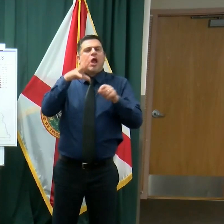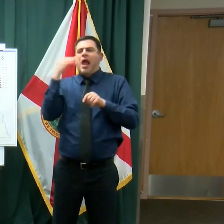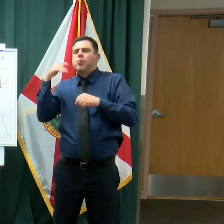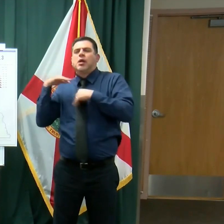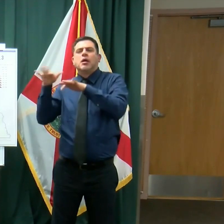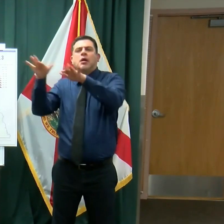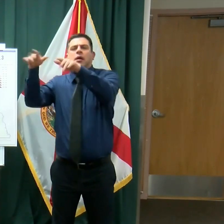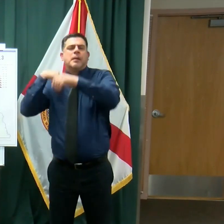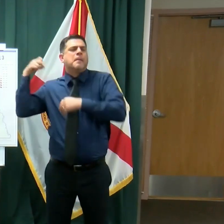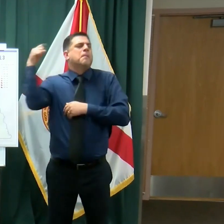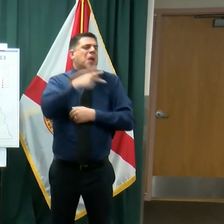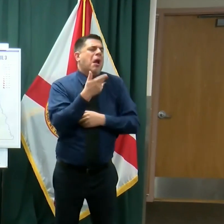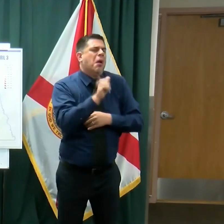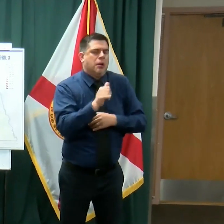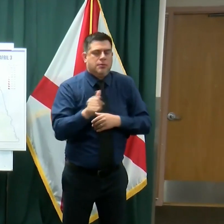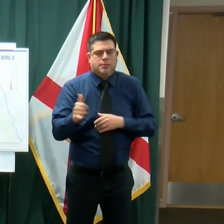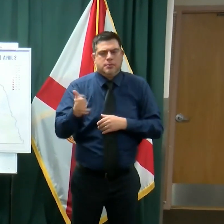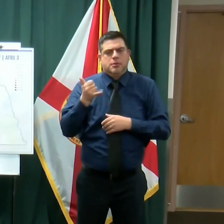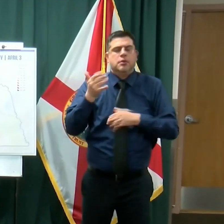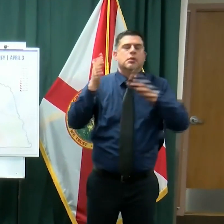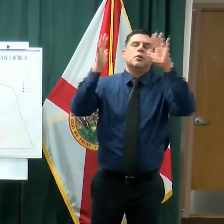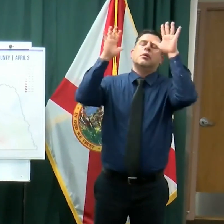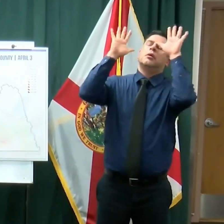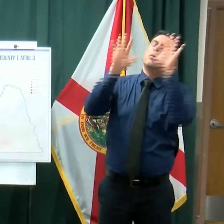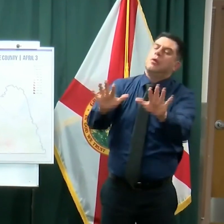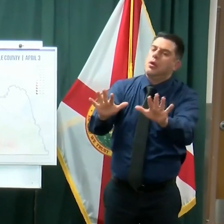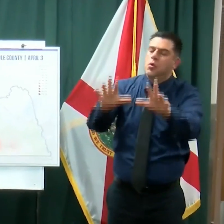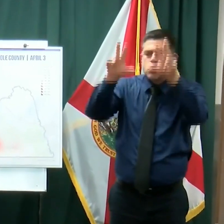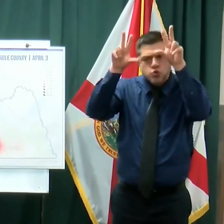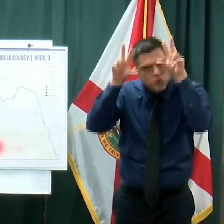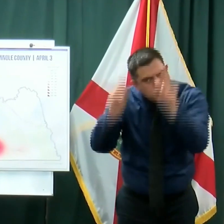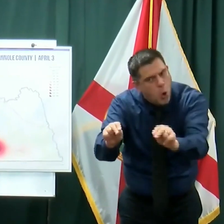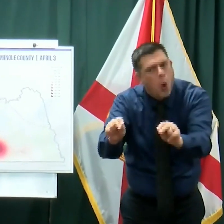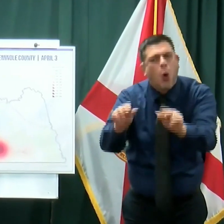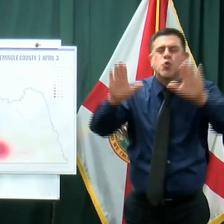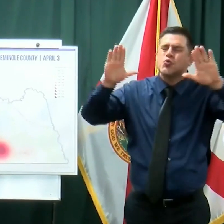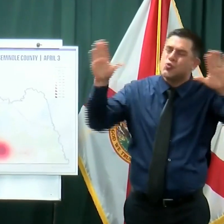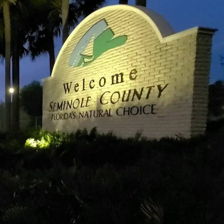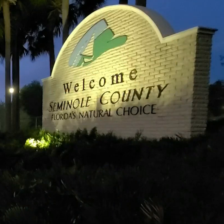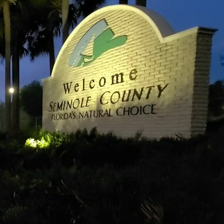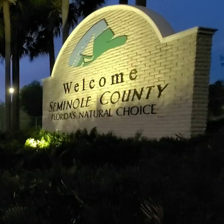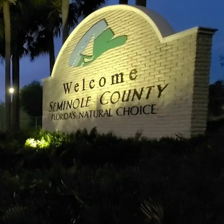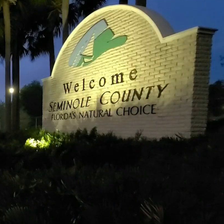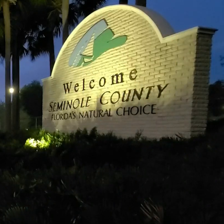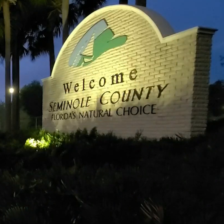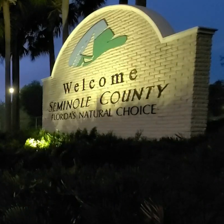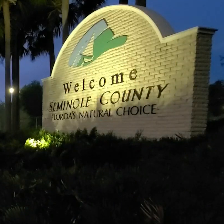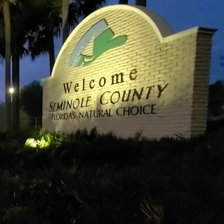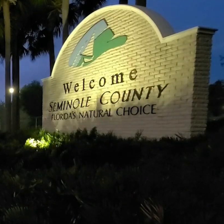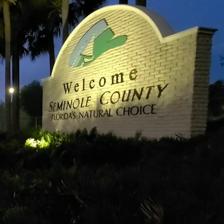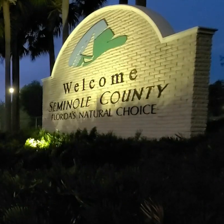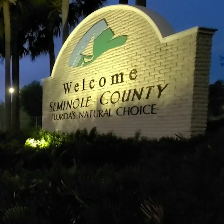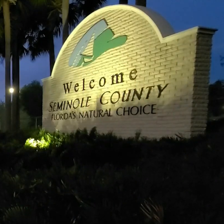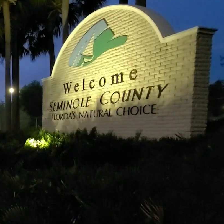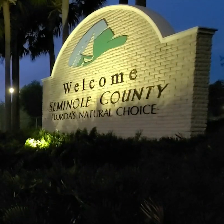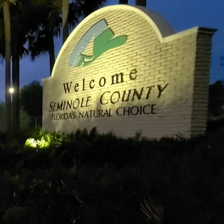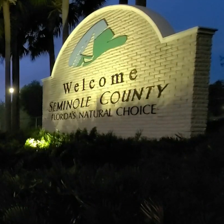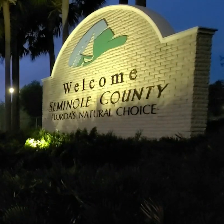SUPPOSED TO BE AT THE HOME. >> THIS IS EXTREMELY SCAREY, AND THIS IS EXTREMELY SCAREY, AND THIS IS EXTREMELY SERIOUS, AND THIS IS EXTREMELY SERIOUS, AND WE WILL NOT TOLERATE IT IN WE WILL NOT TOLERATE IT IN SEMINOLE COUNTY.